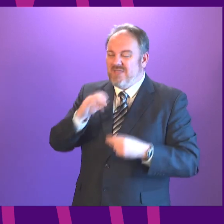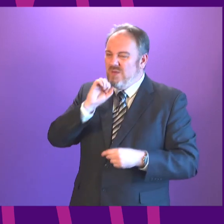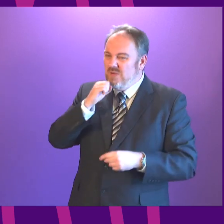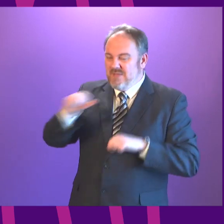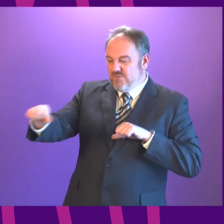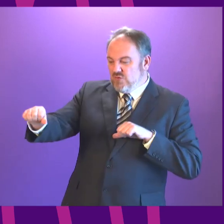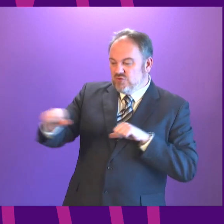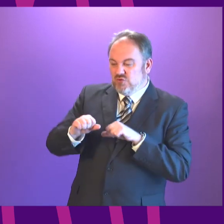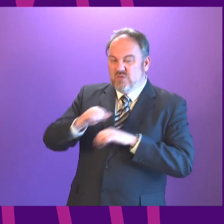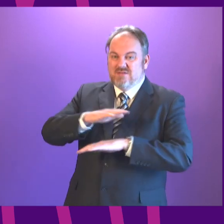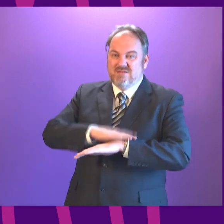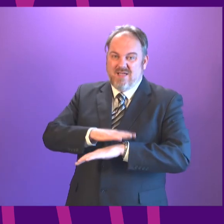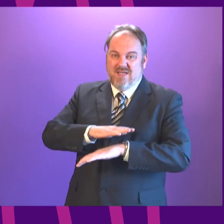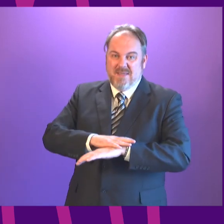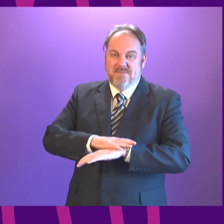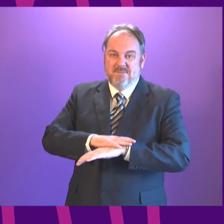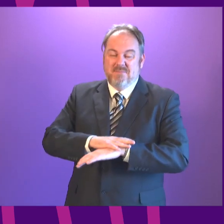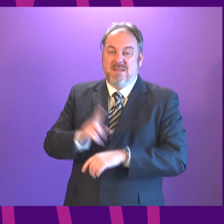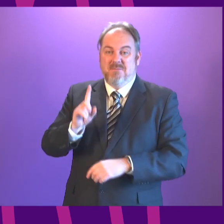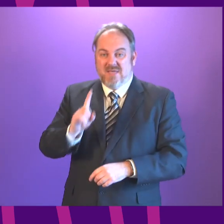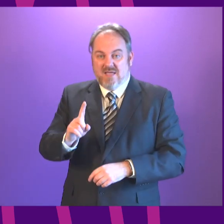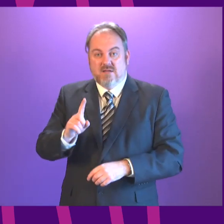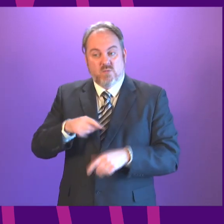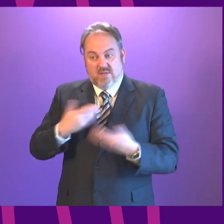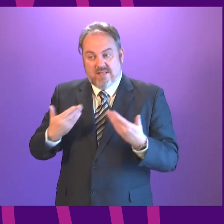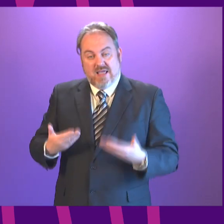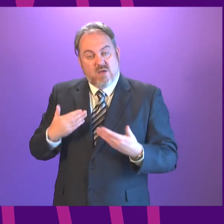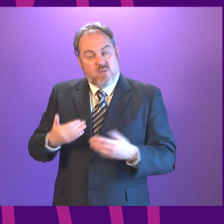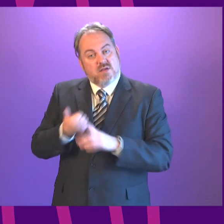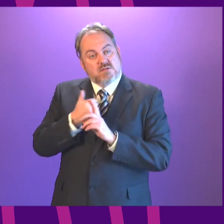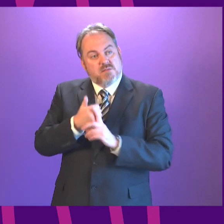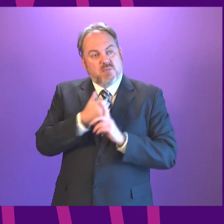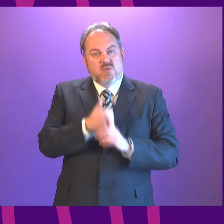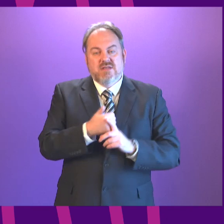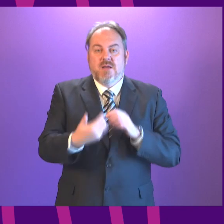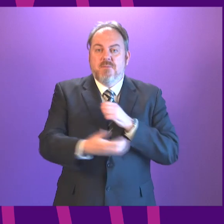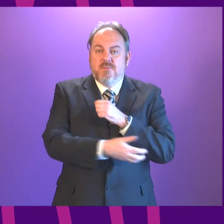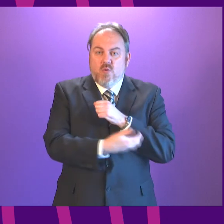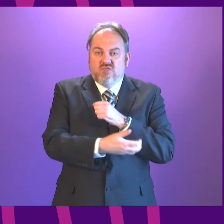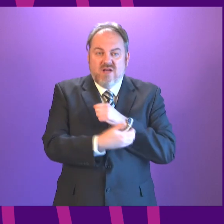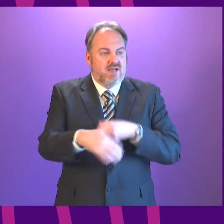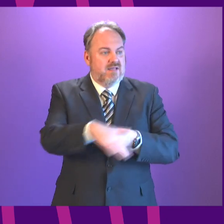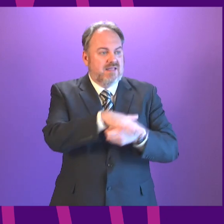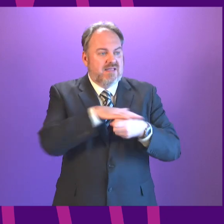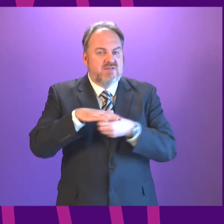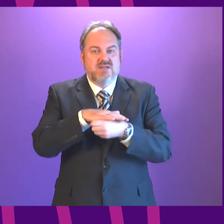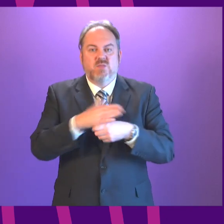We have already taken steps to help people in more deprived communities with online access,